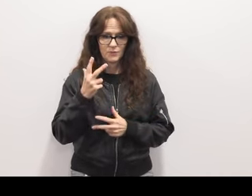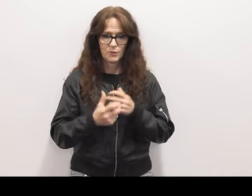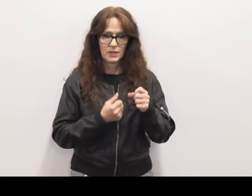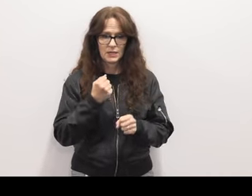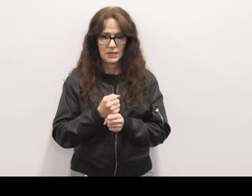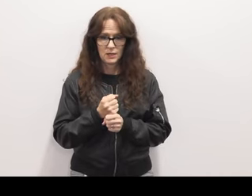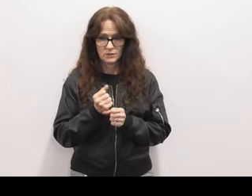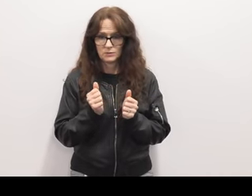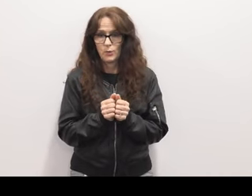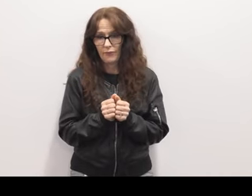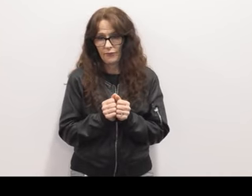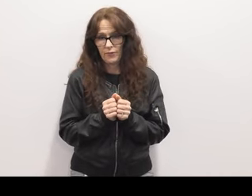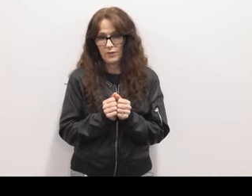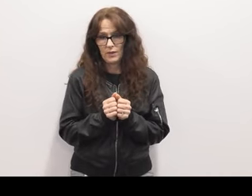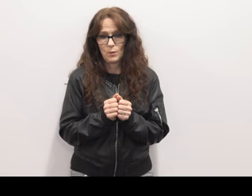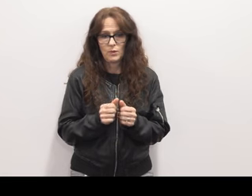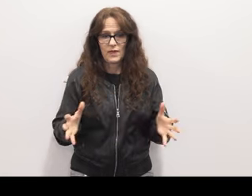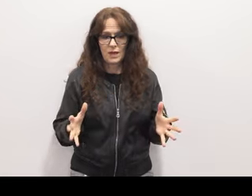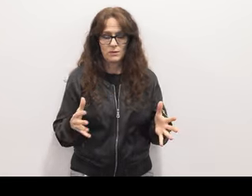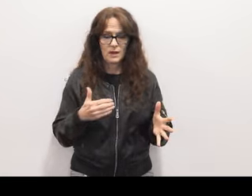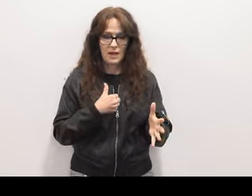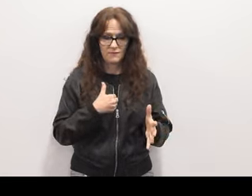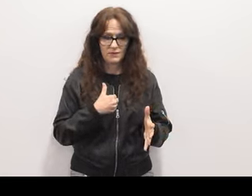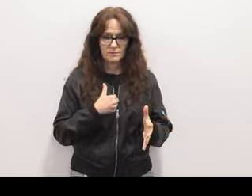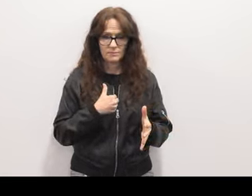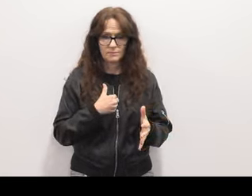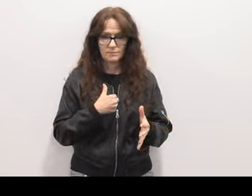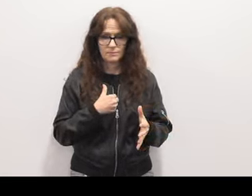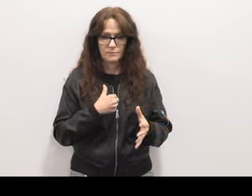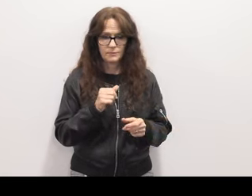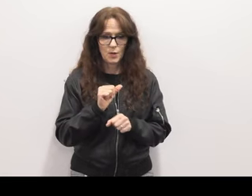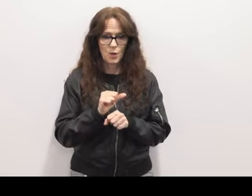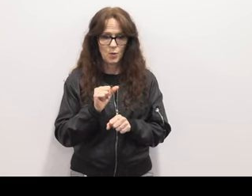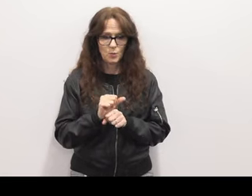without having a working set of goals.